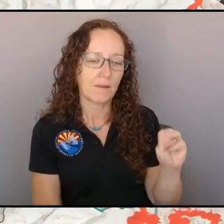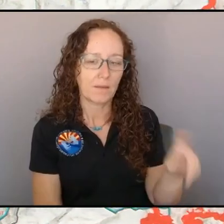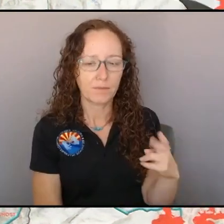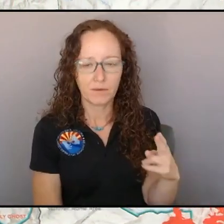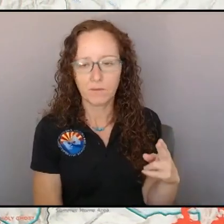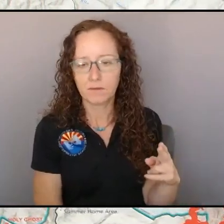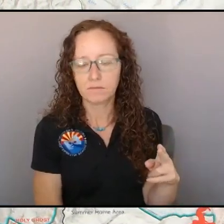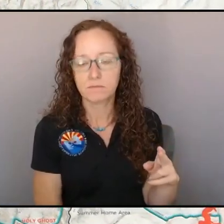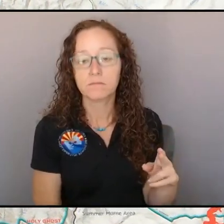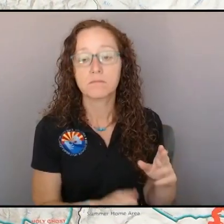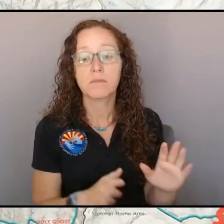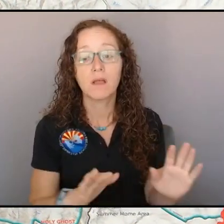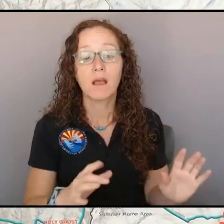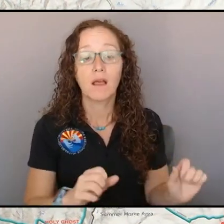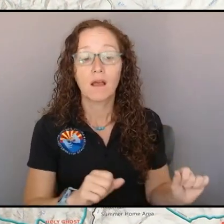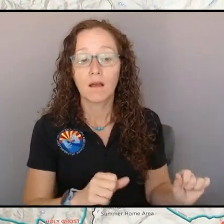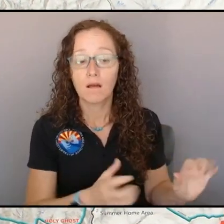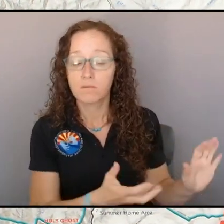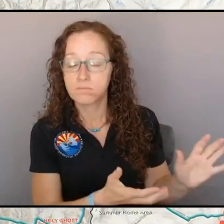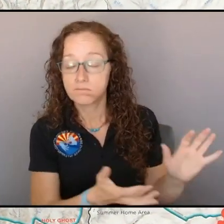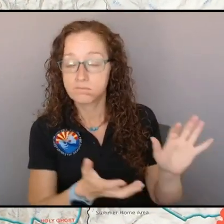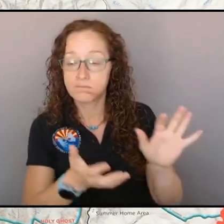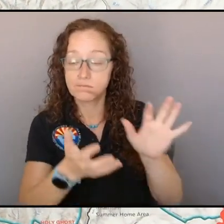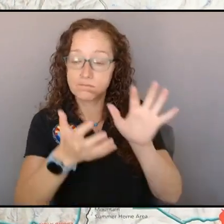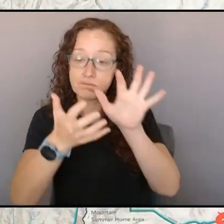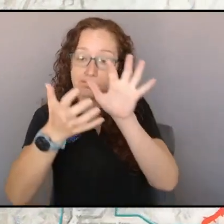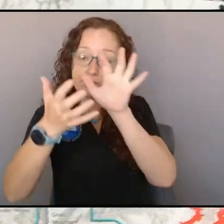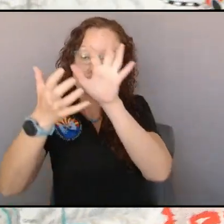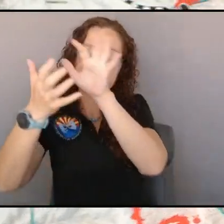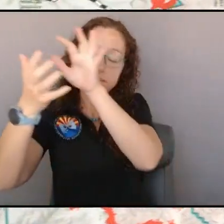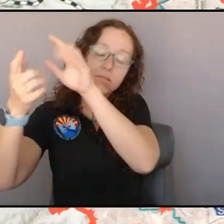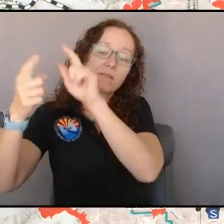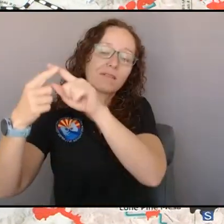little bit further this way. A different story altogether as